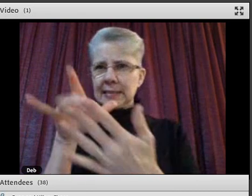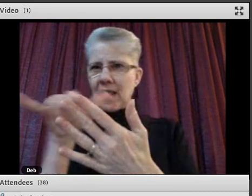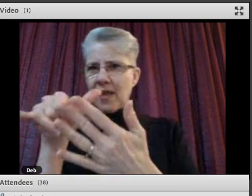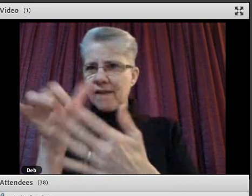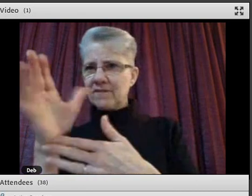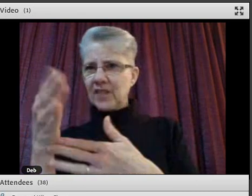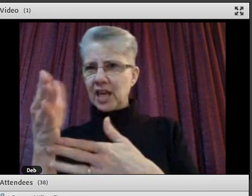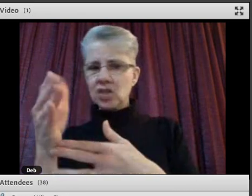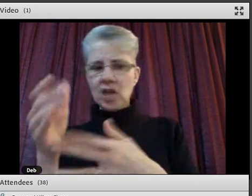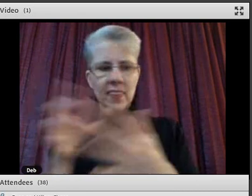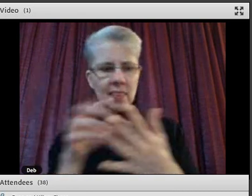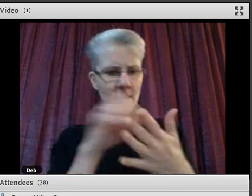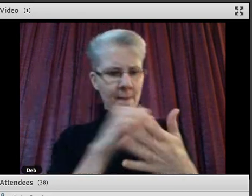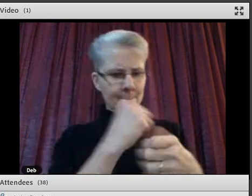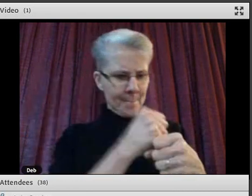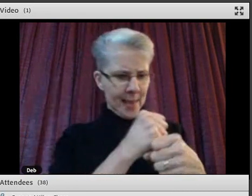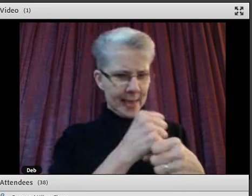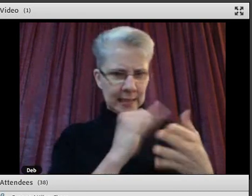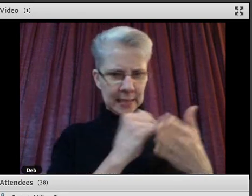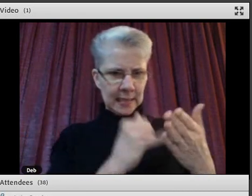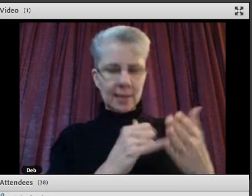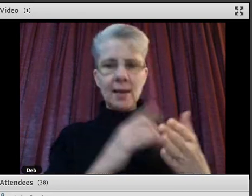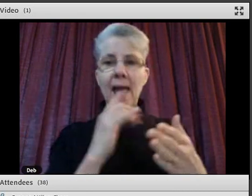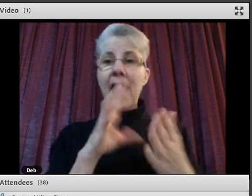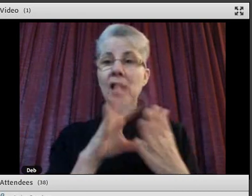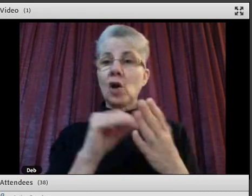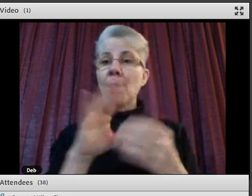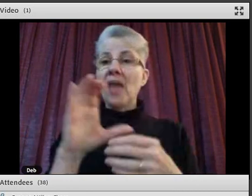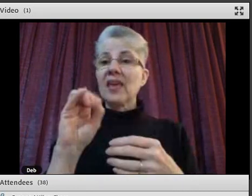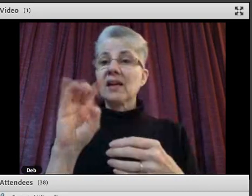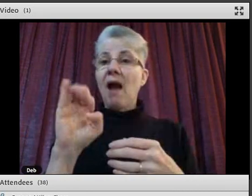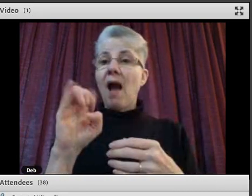learn about the ecology of your whole area.